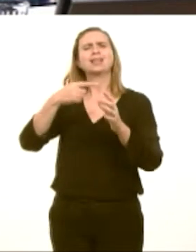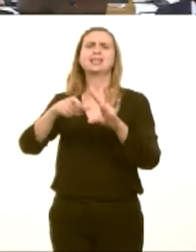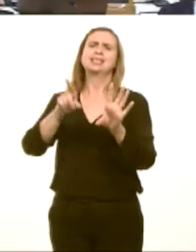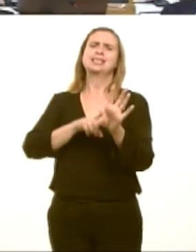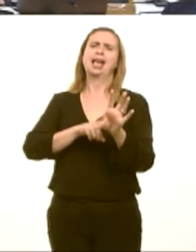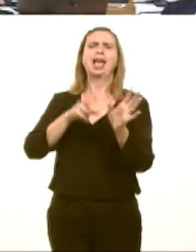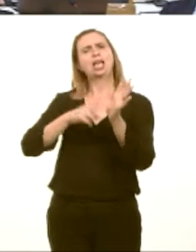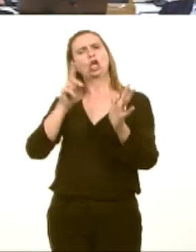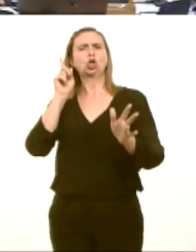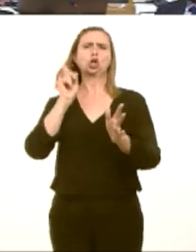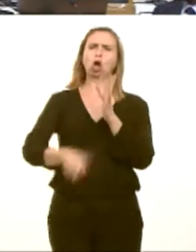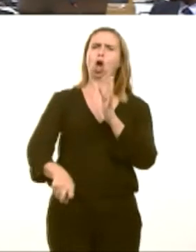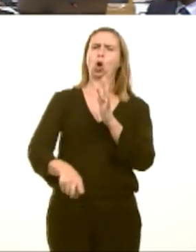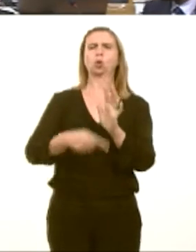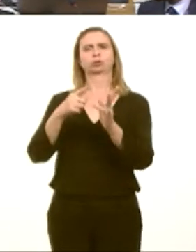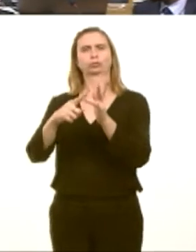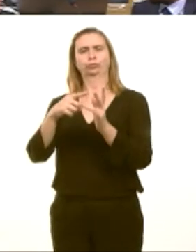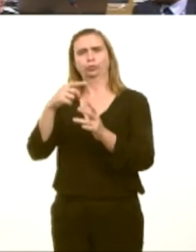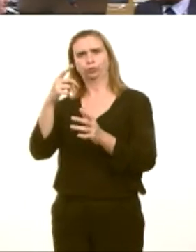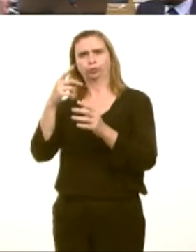Gwenda Thomas: Thank you for that response, First Minister.